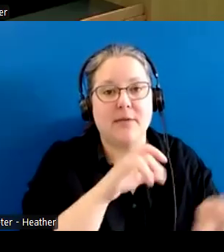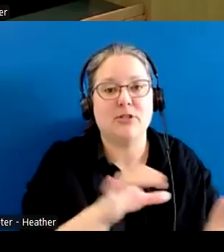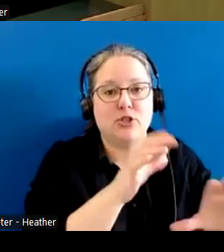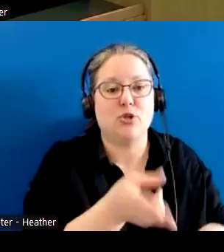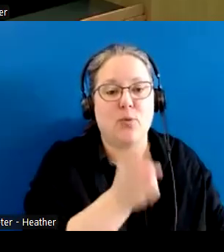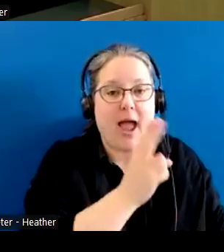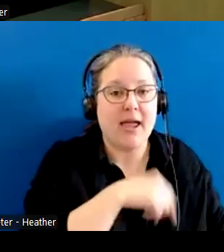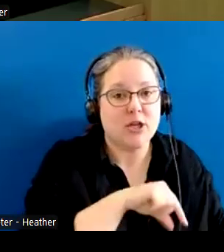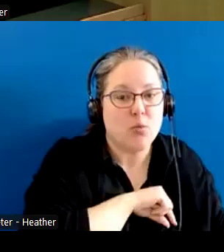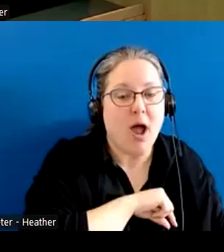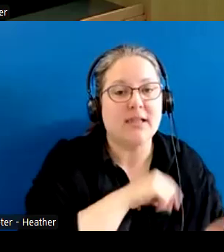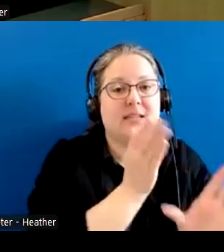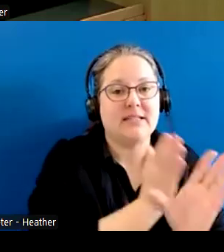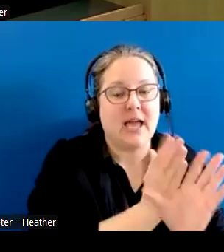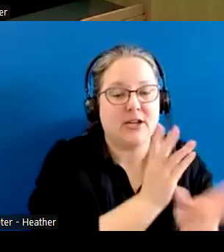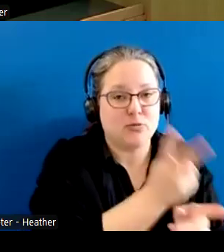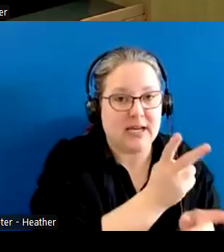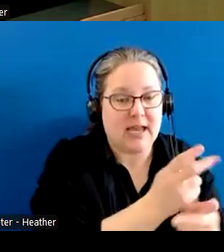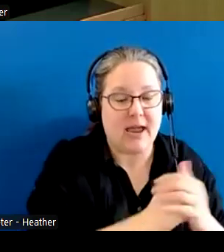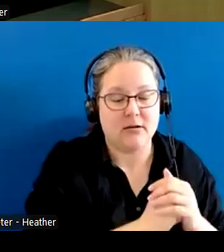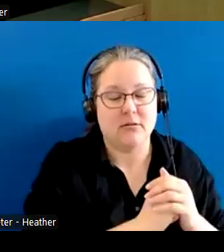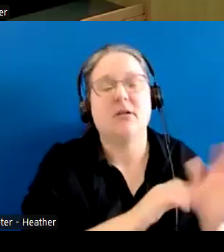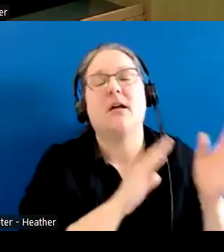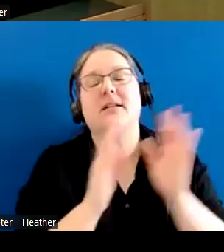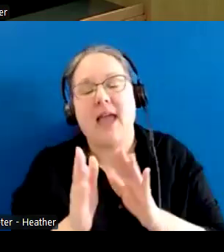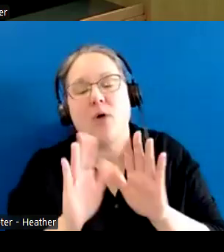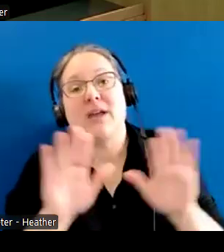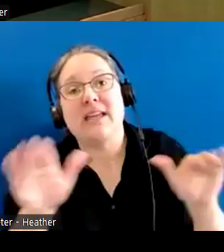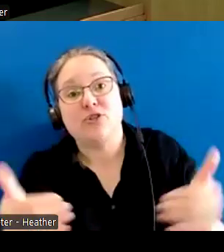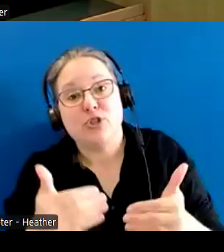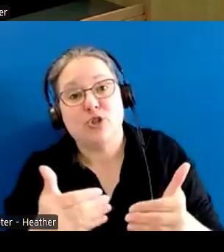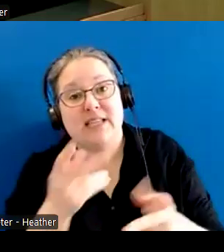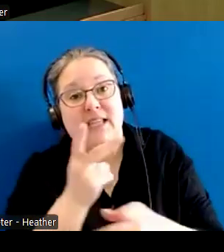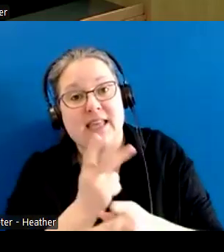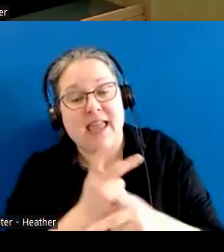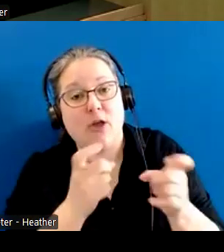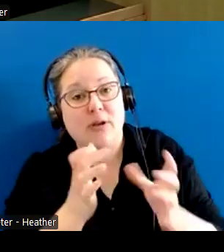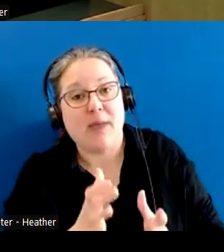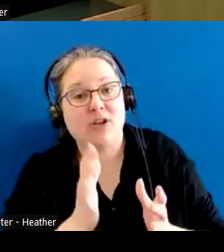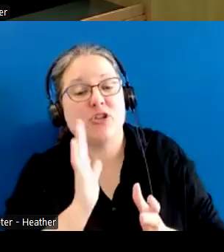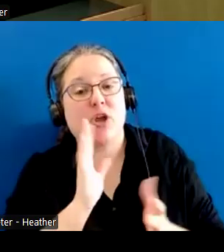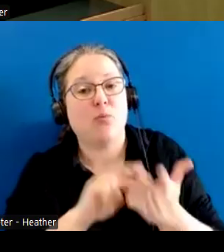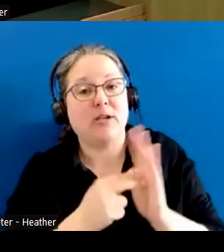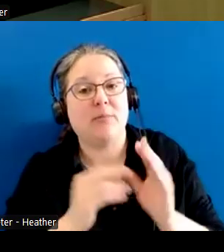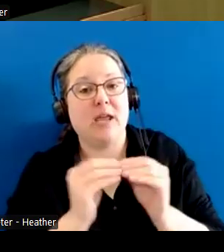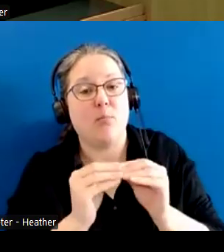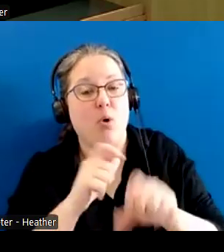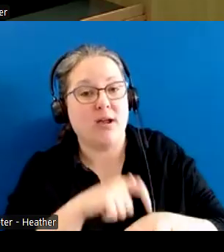highquality psychiatric care. Now, introducing the care manager introduced more time in primary